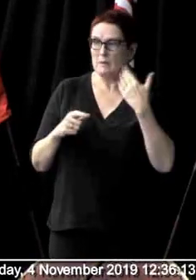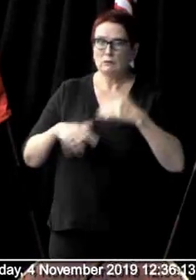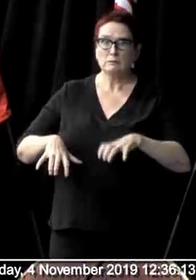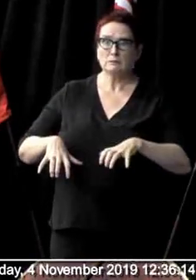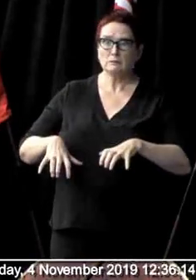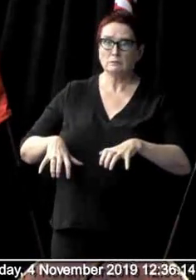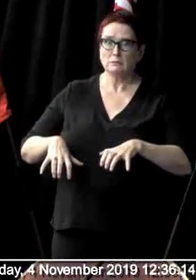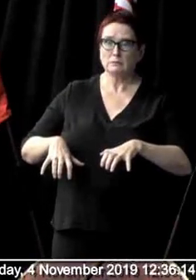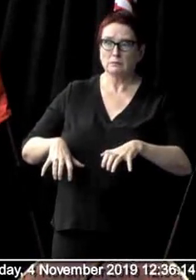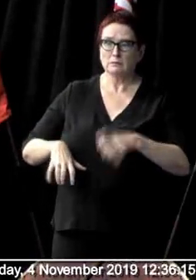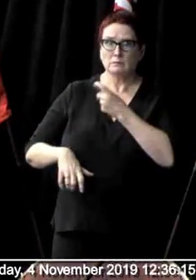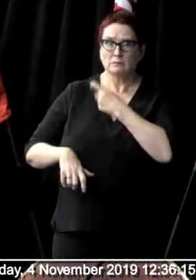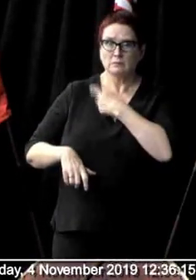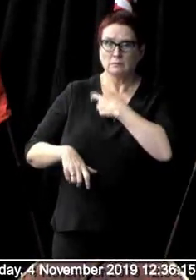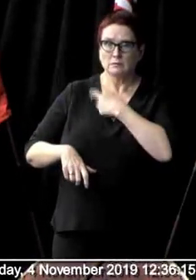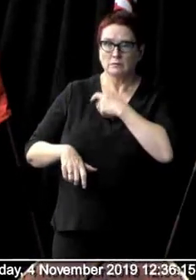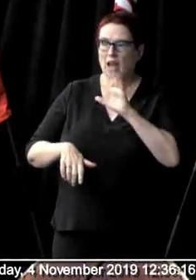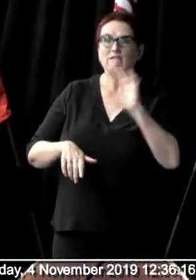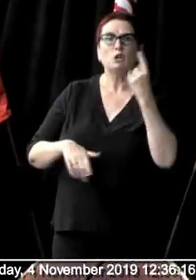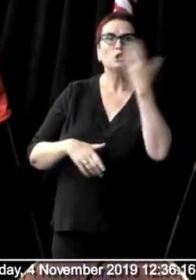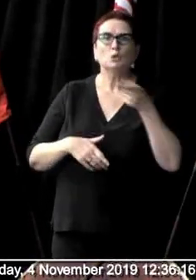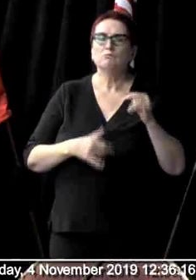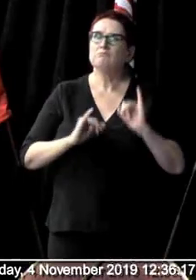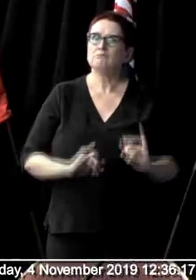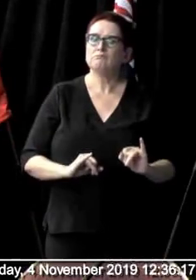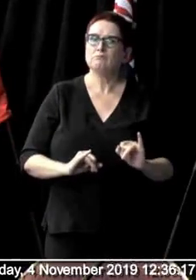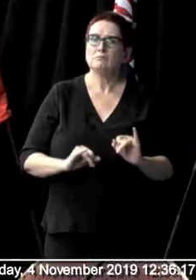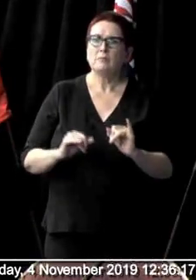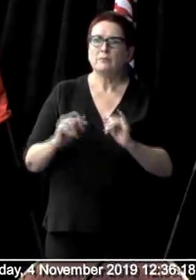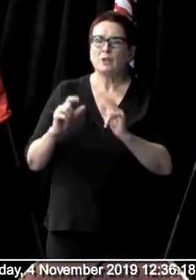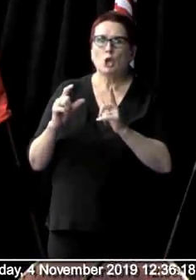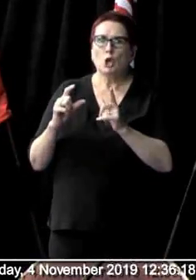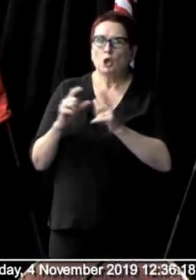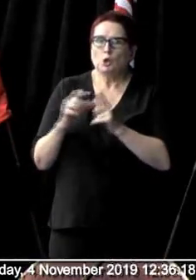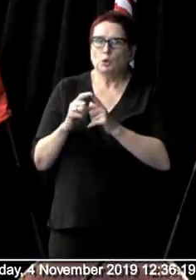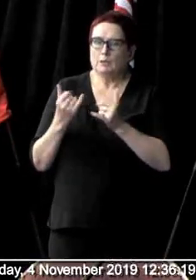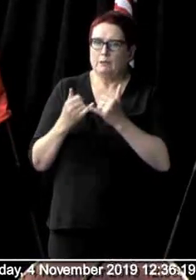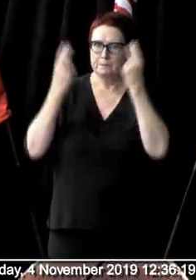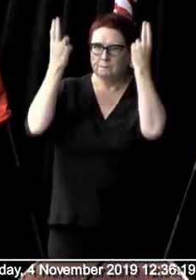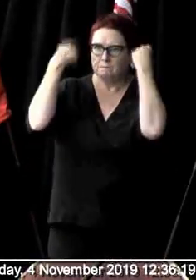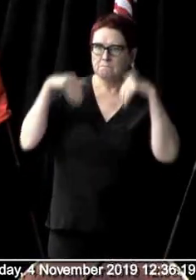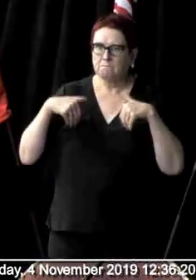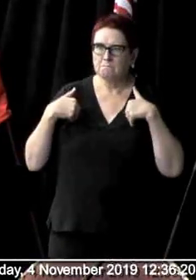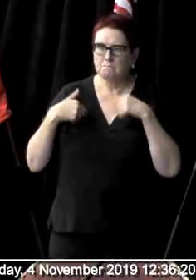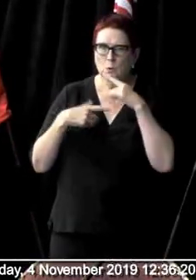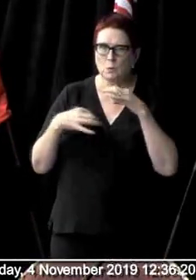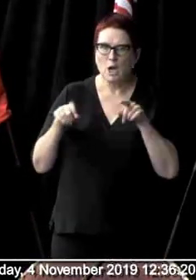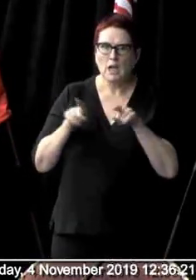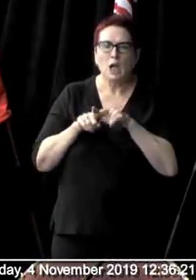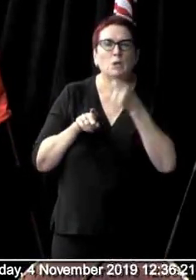experience, and she – she would – she wouldn’t take any risks, she would just sort of, you know, like a timid rabbit.